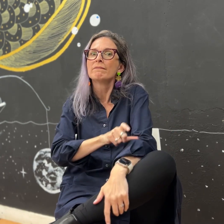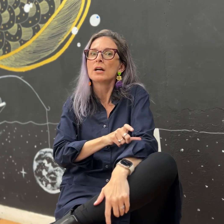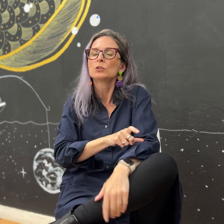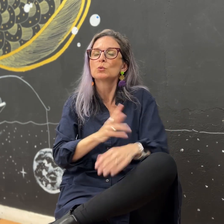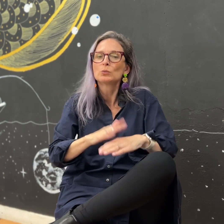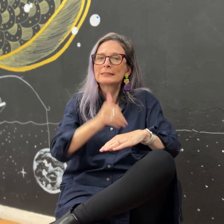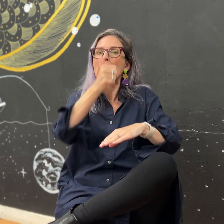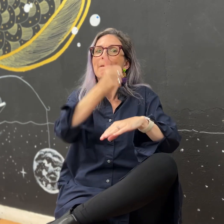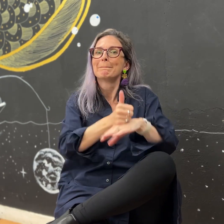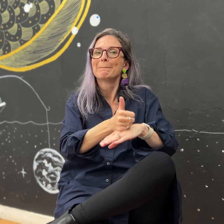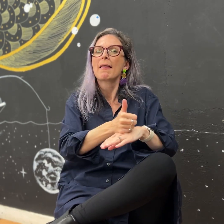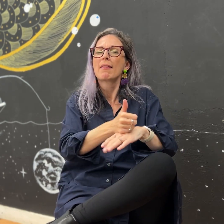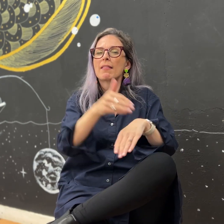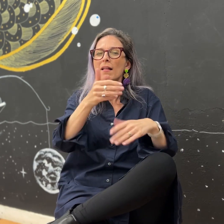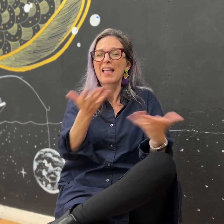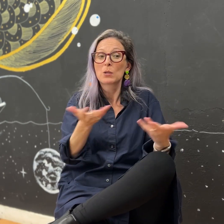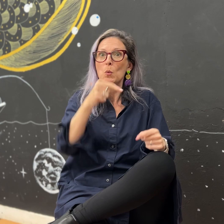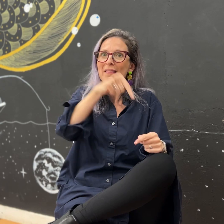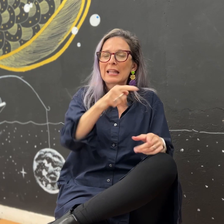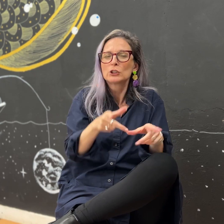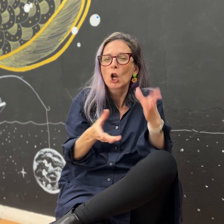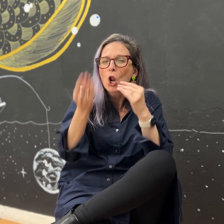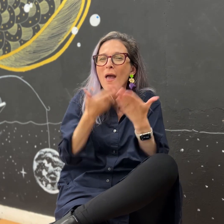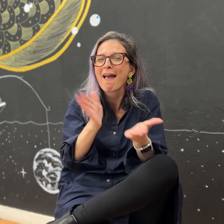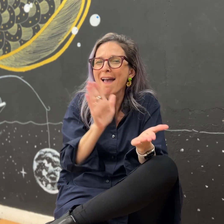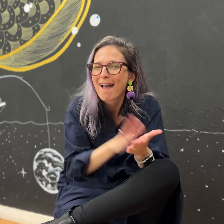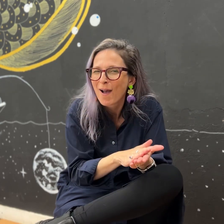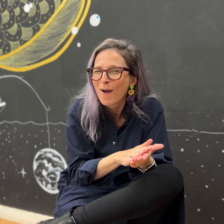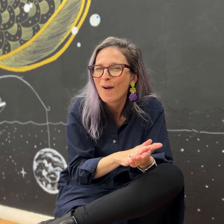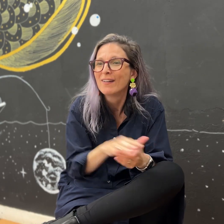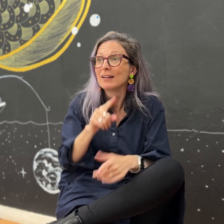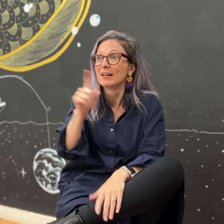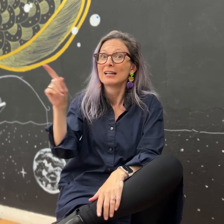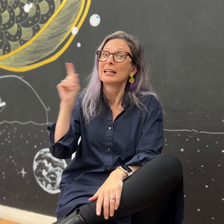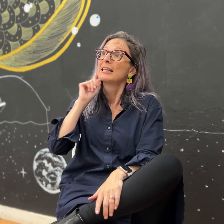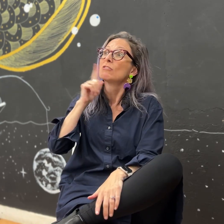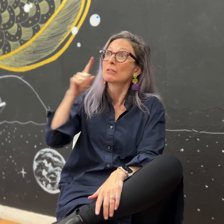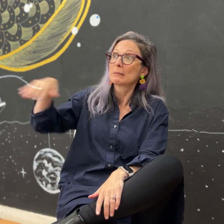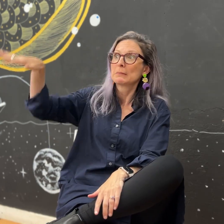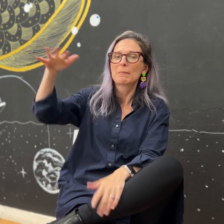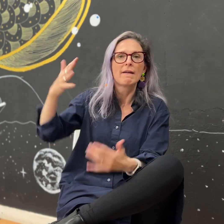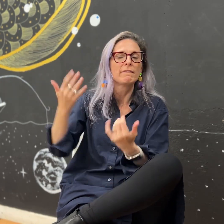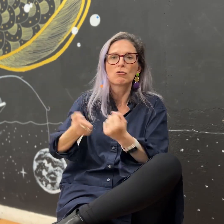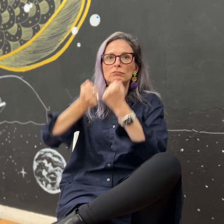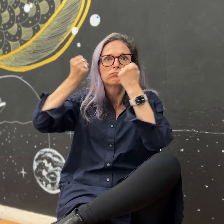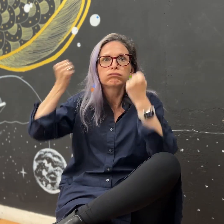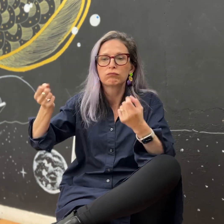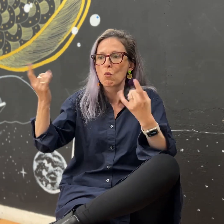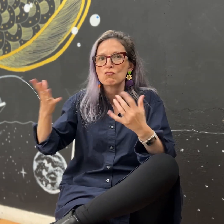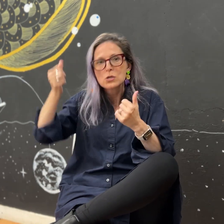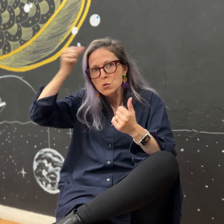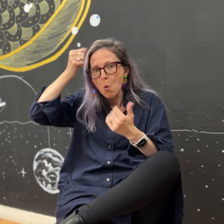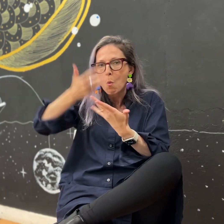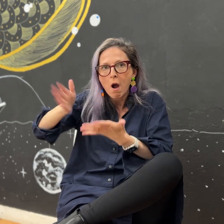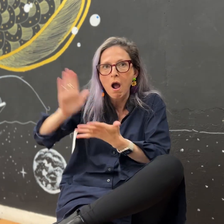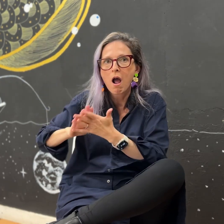to set up their own businesses they just need to learn how. People who can hear have so much available to them,